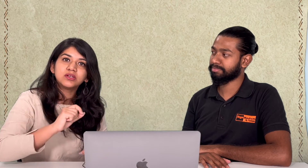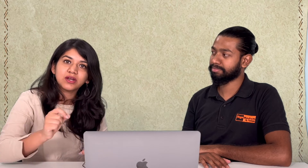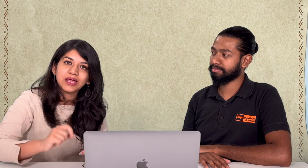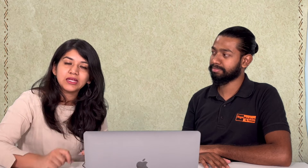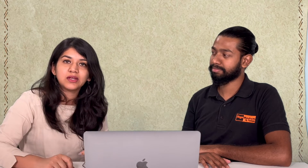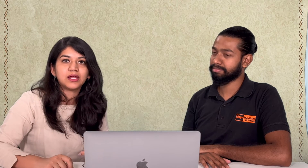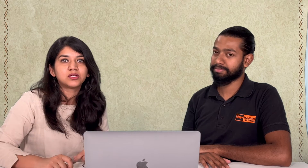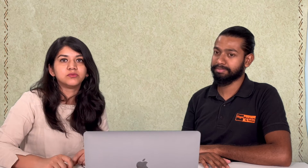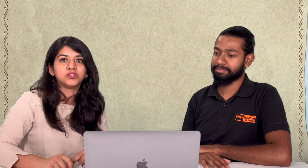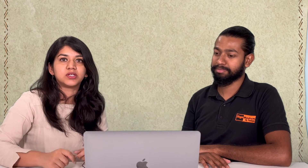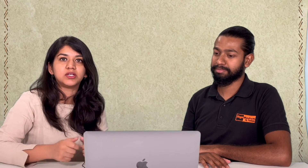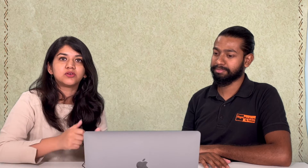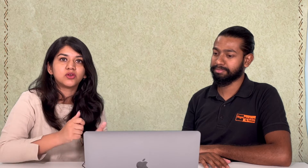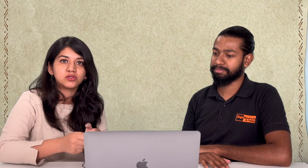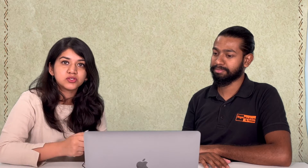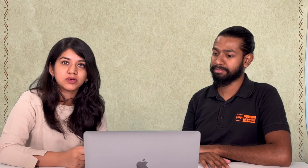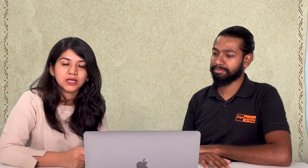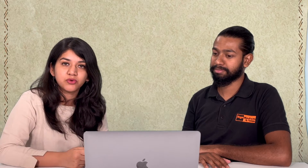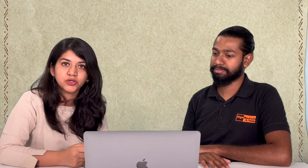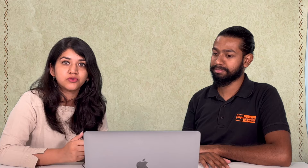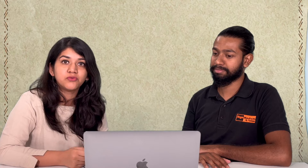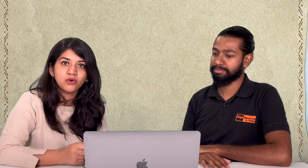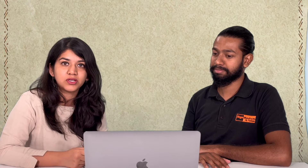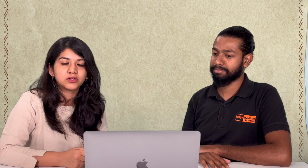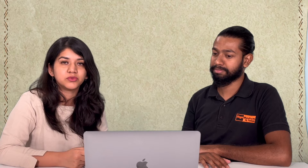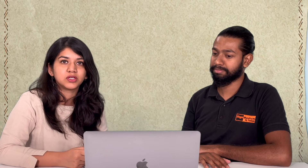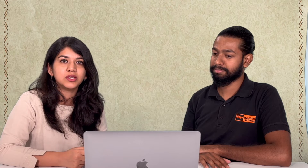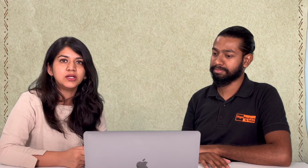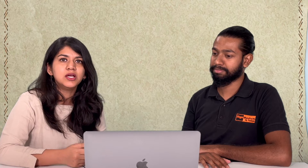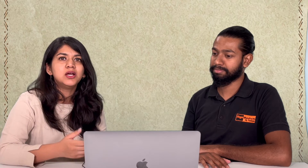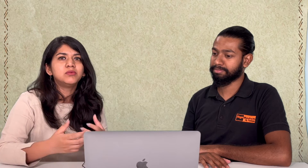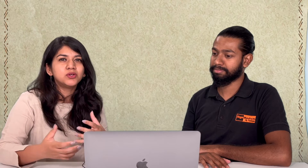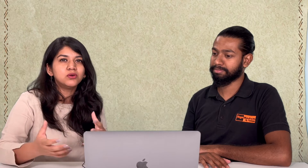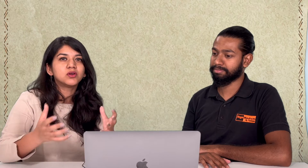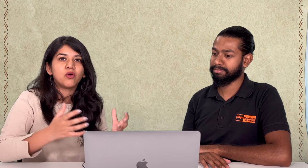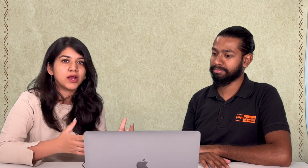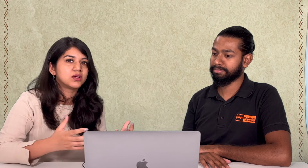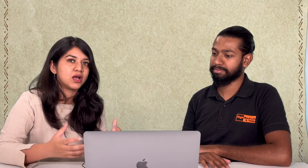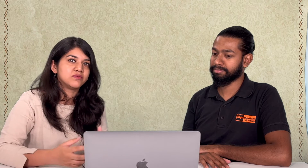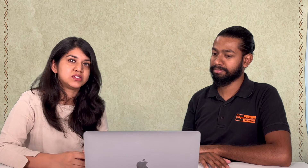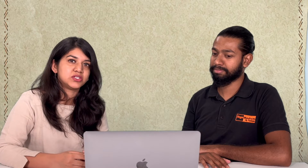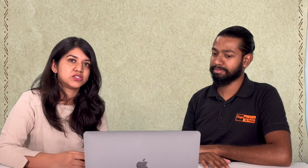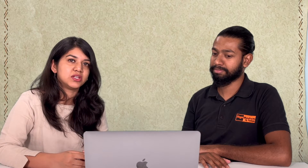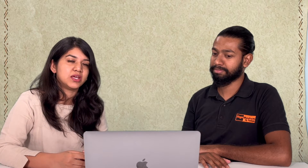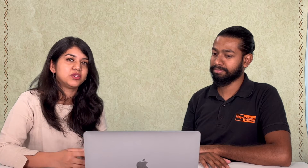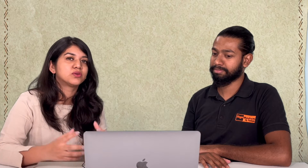You can write and communicate you can also type on your phone and communicate but don't avoid a conversation there.